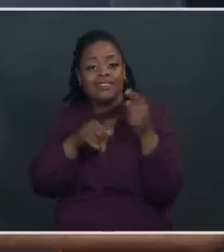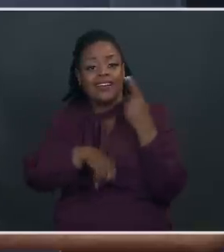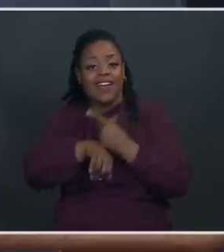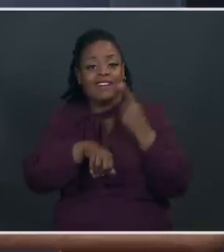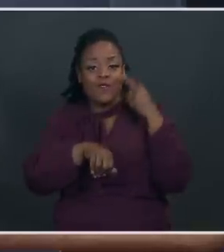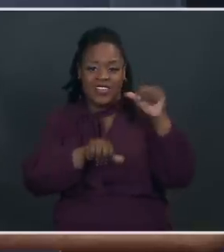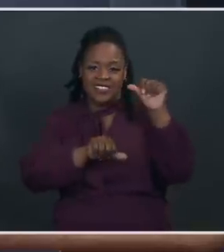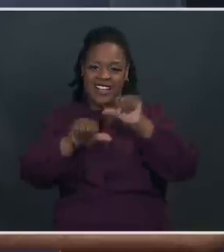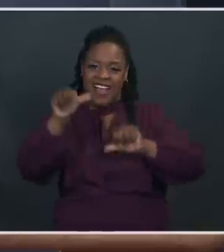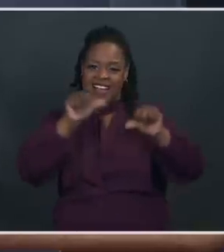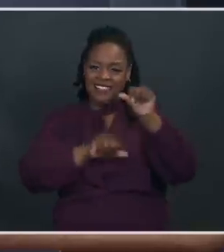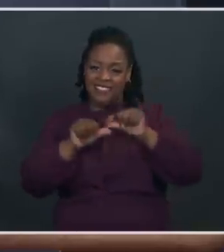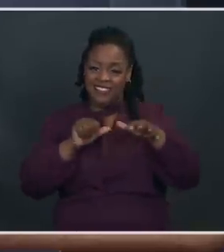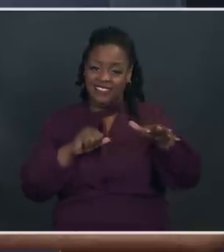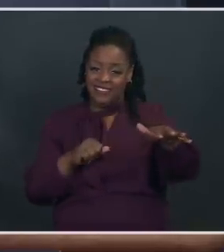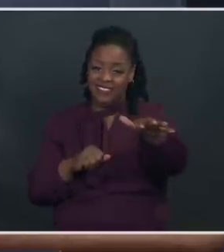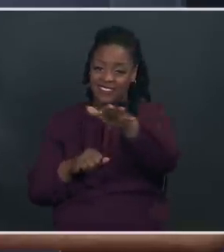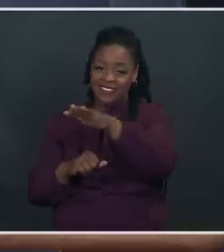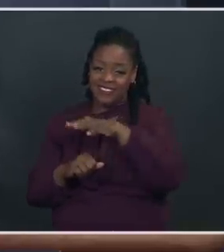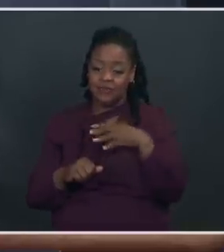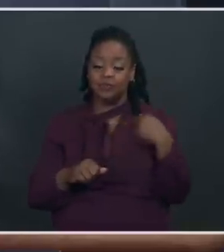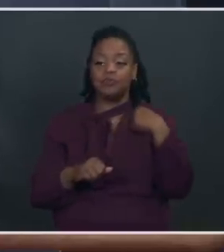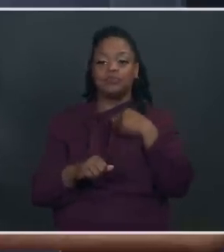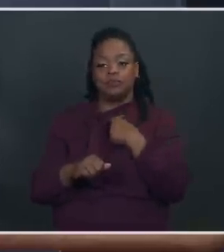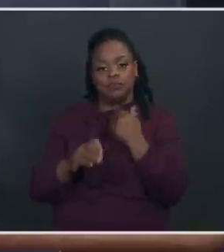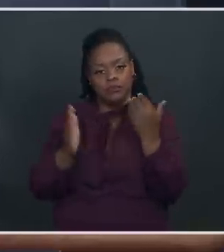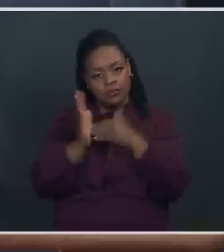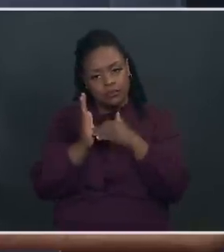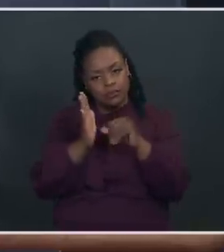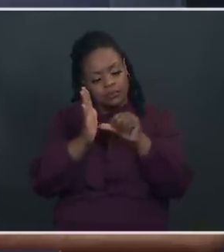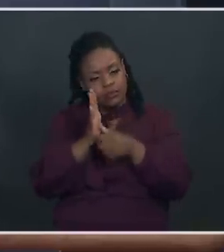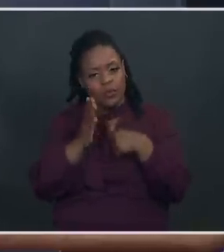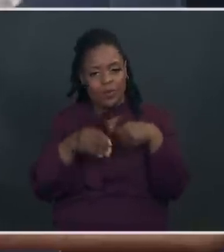with good-paying union jobs. Thank you very much.